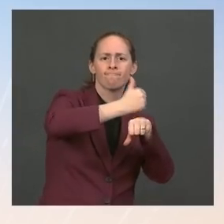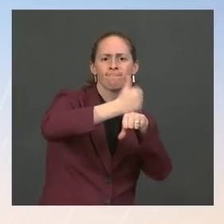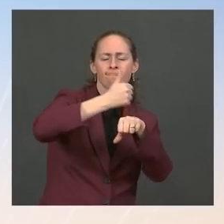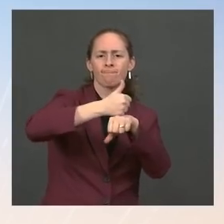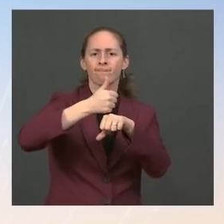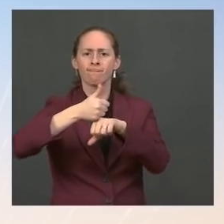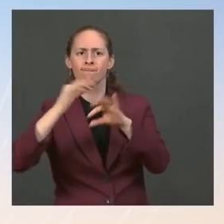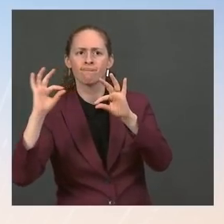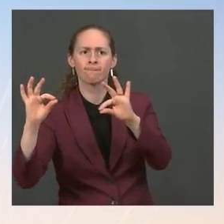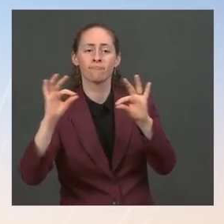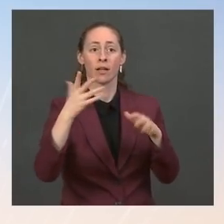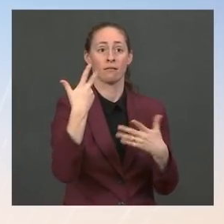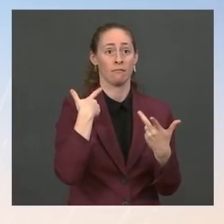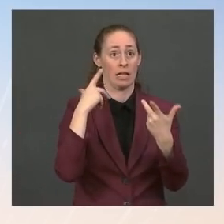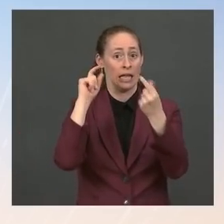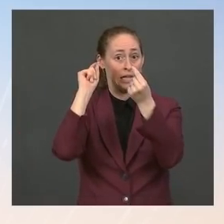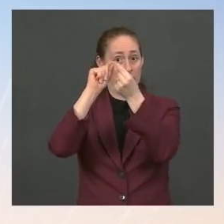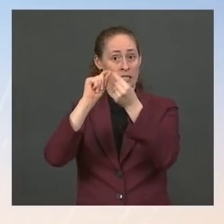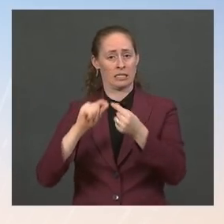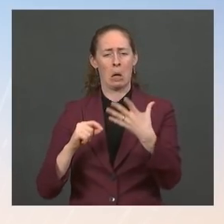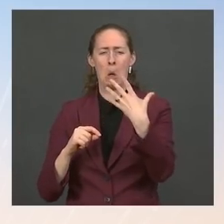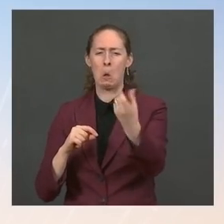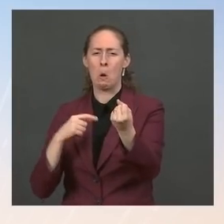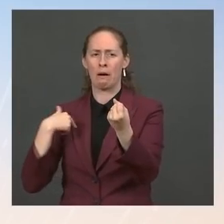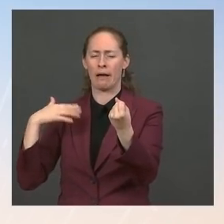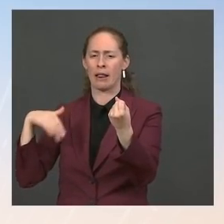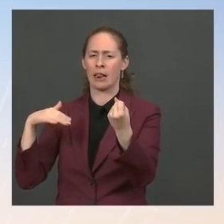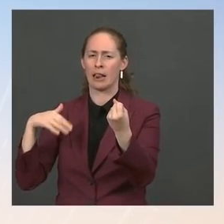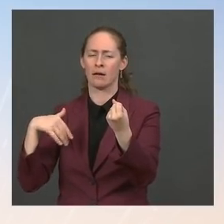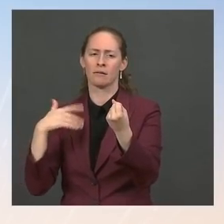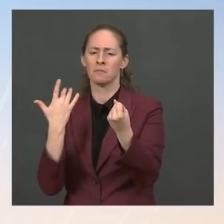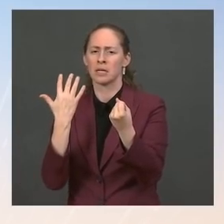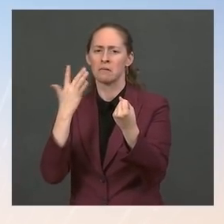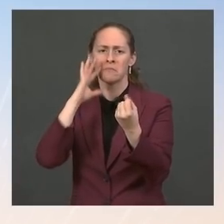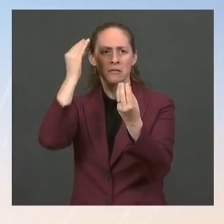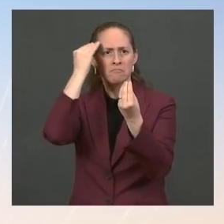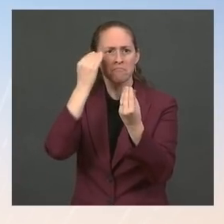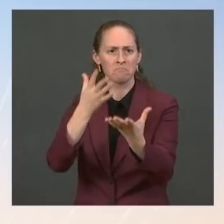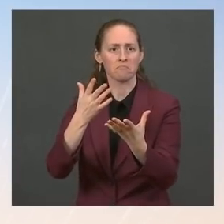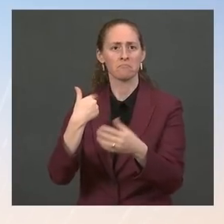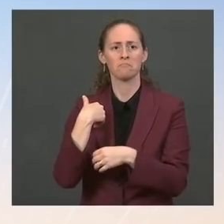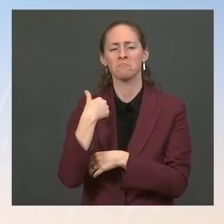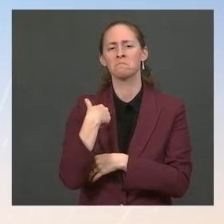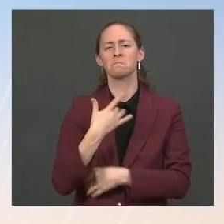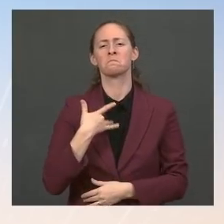I expect we'll have something soon, and you can expect it will be someone from outside of the administration. The Press: And then, last one.